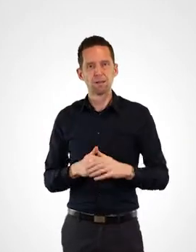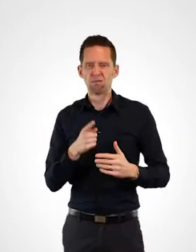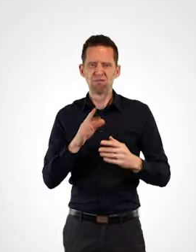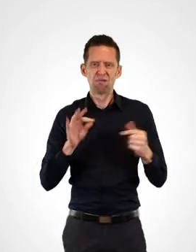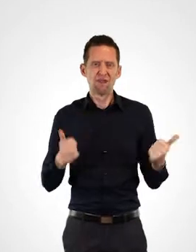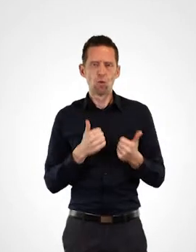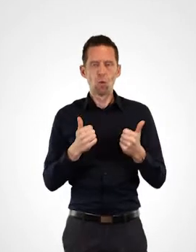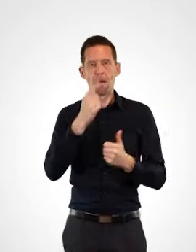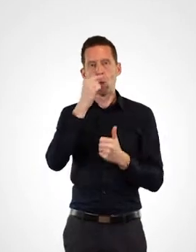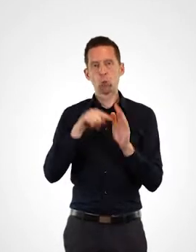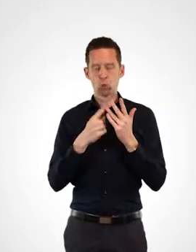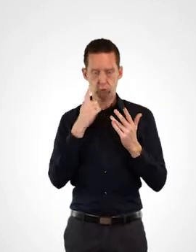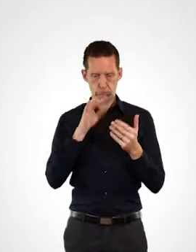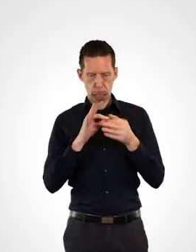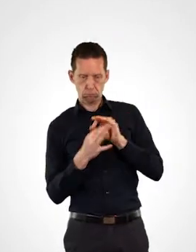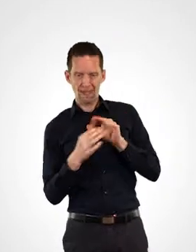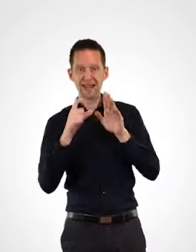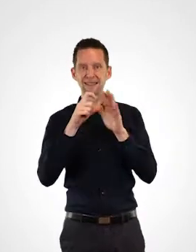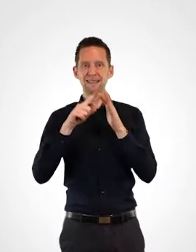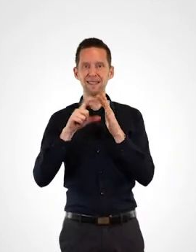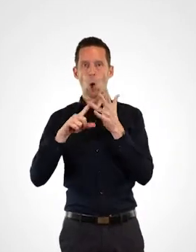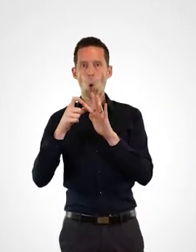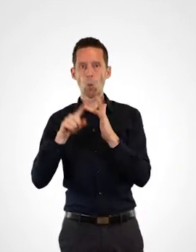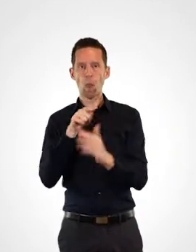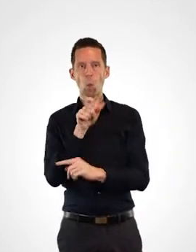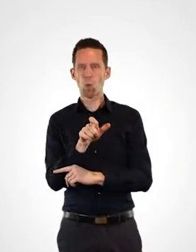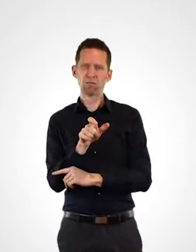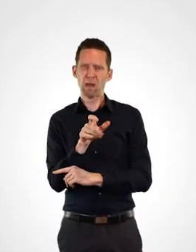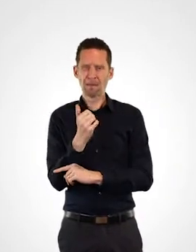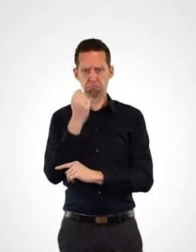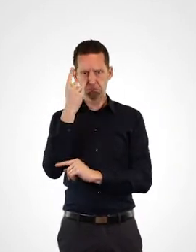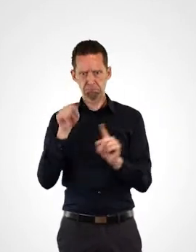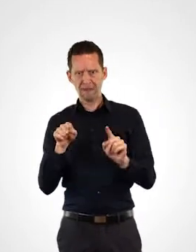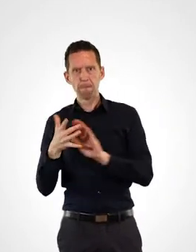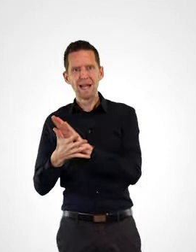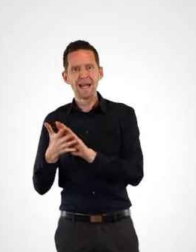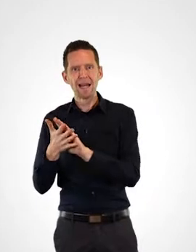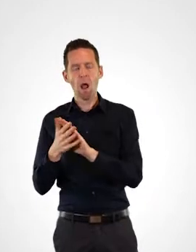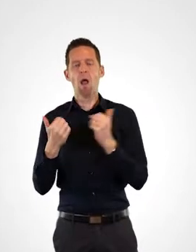because it's not sufficient to be able to just decode a word, you have to be able to have a meaning for it